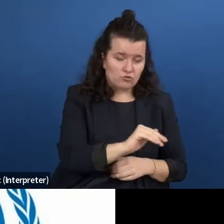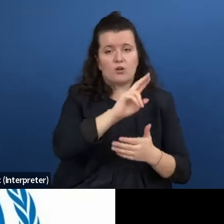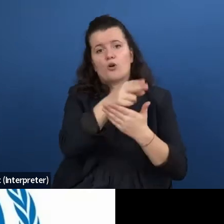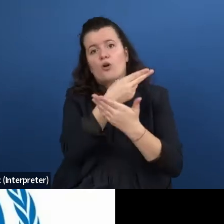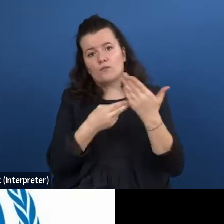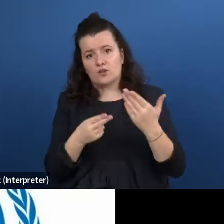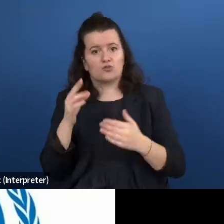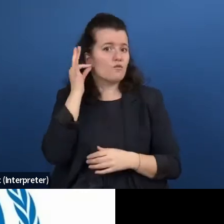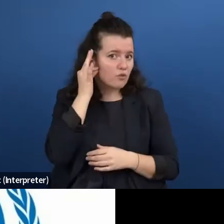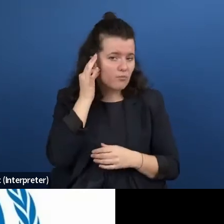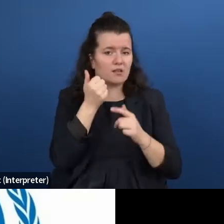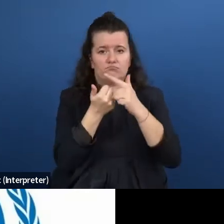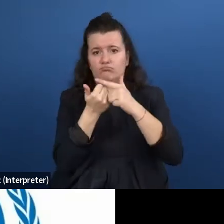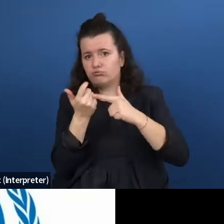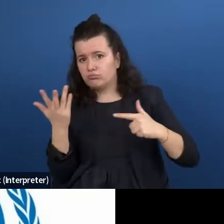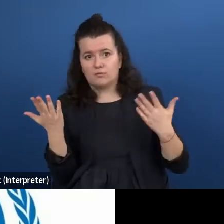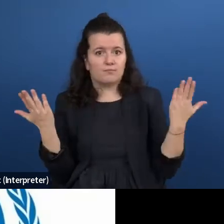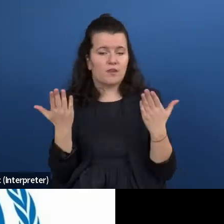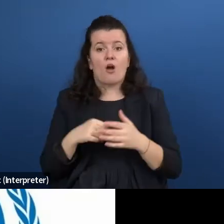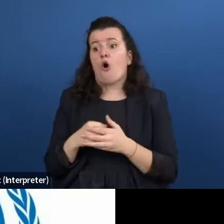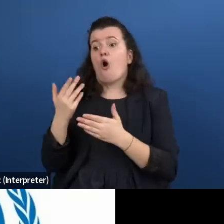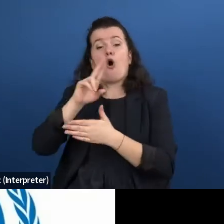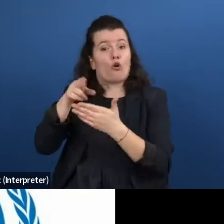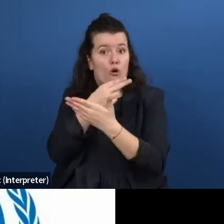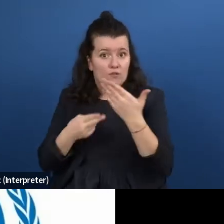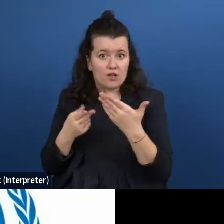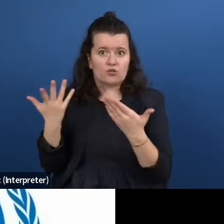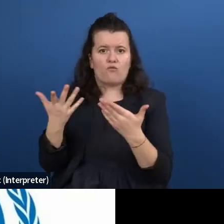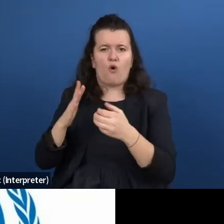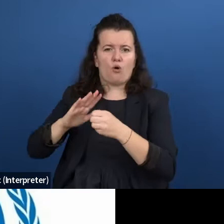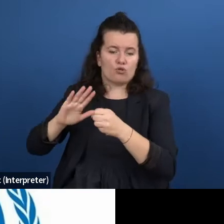the Convention against Torture, the one against racial discrimination...